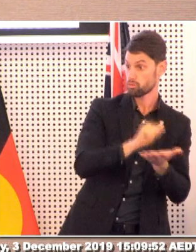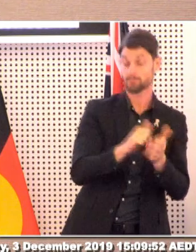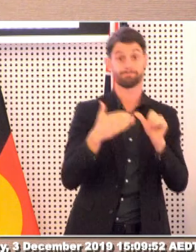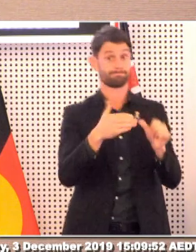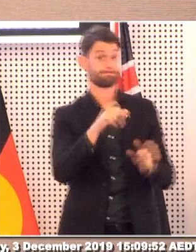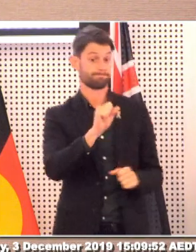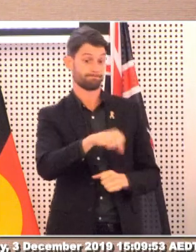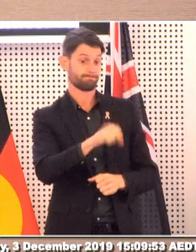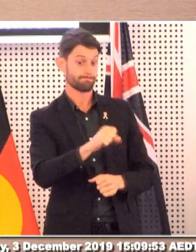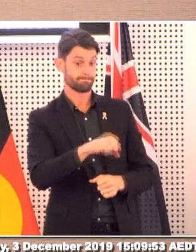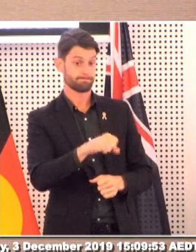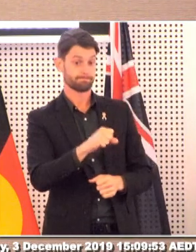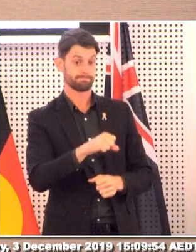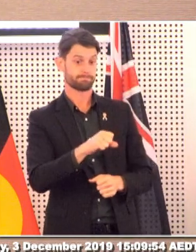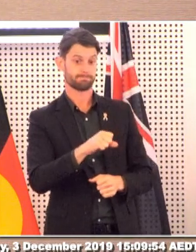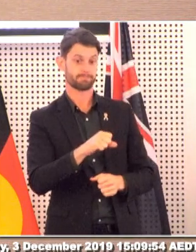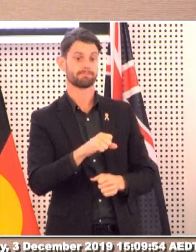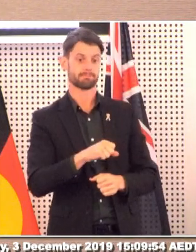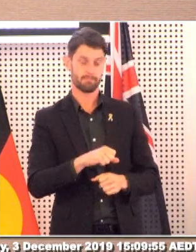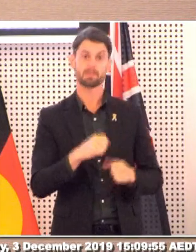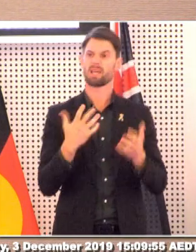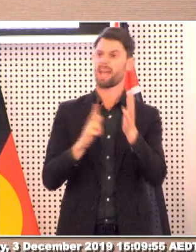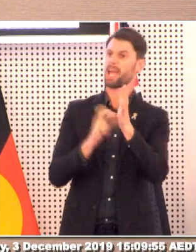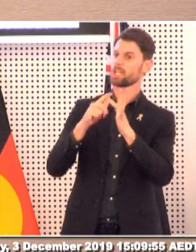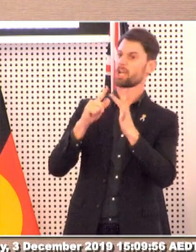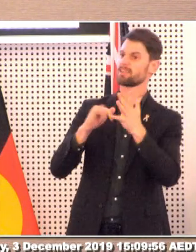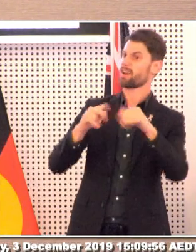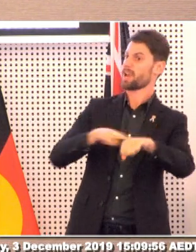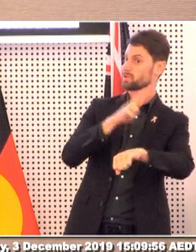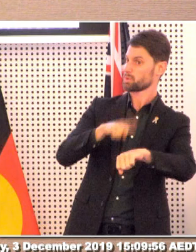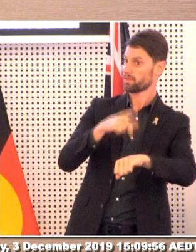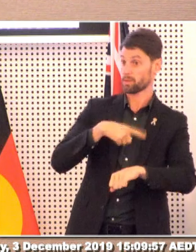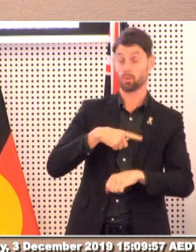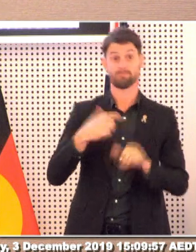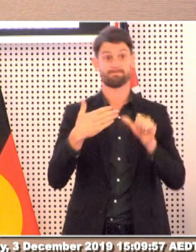So that’s entirely – in my view it’s entirely problematic because, as I’ve said